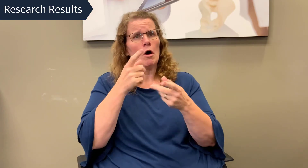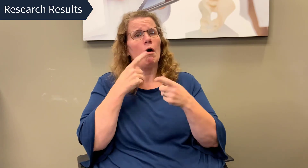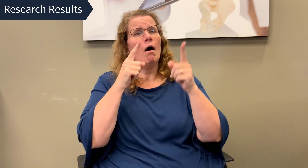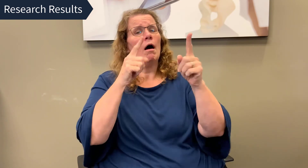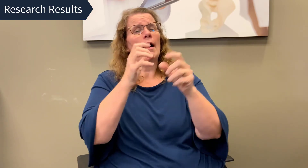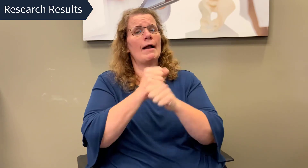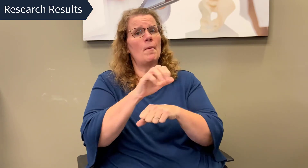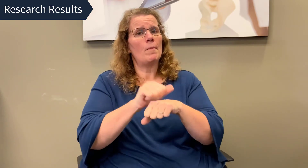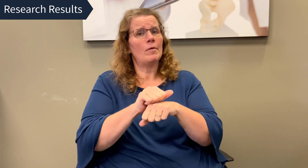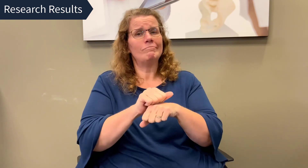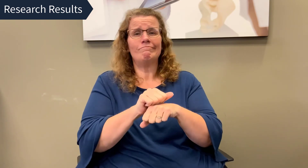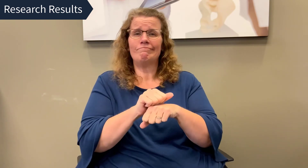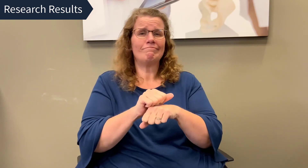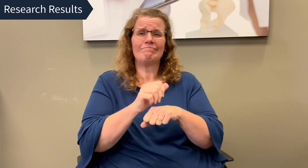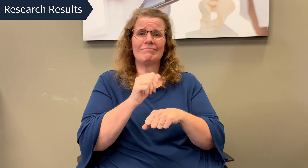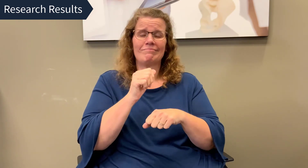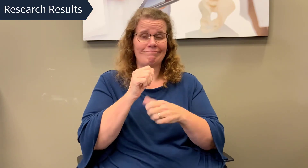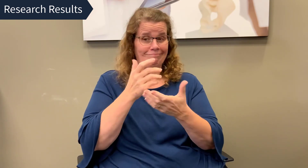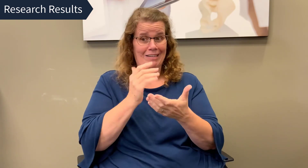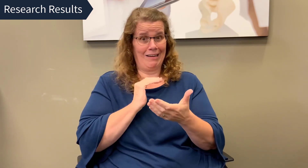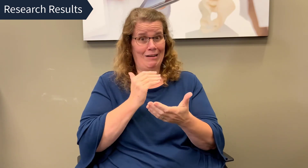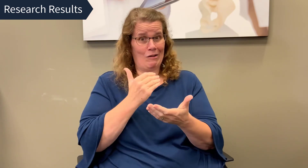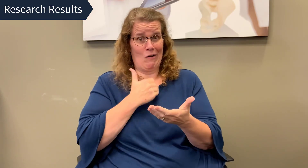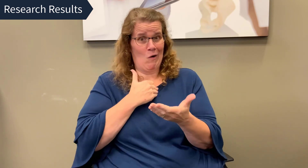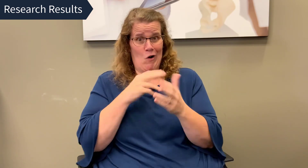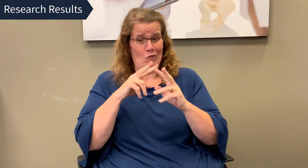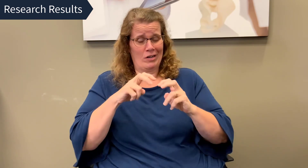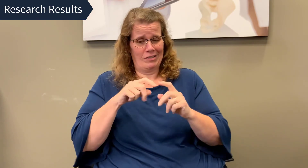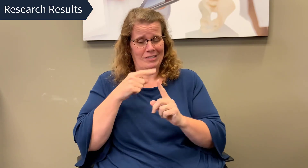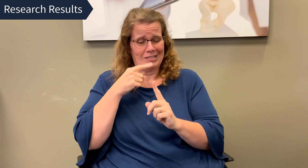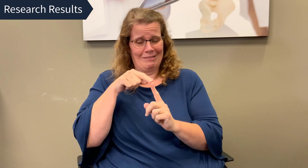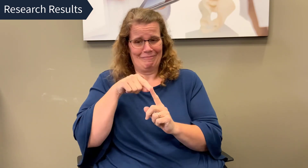self-advocacy. For some time, deaf patients have been encouraged to